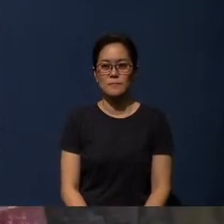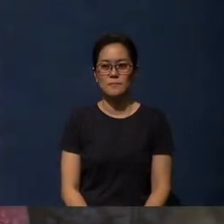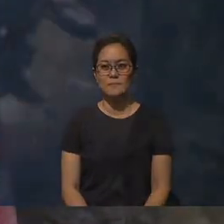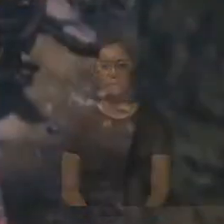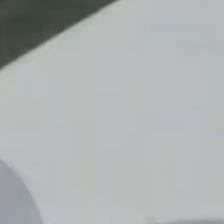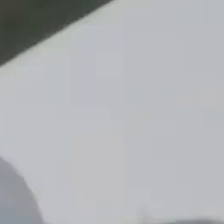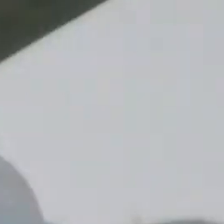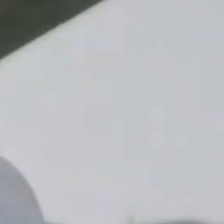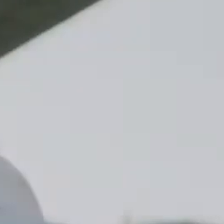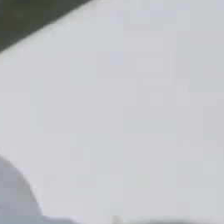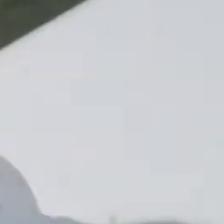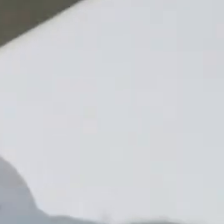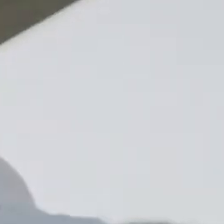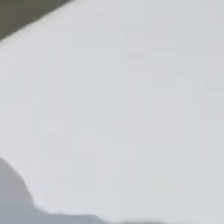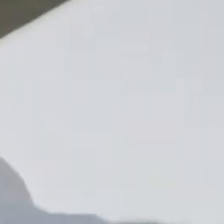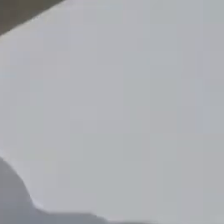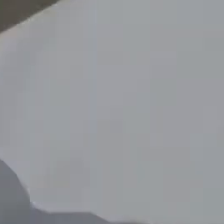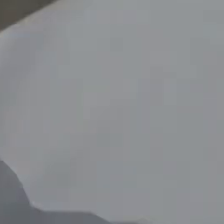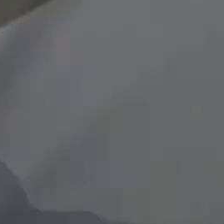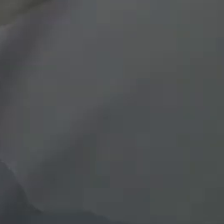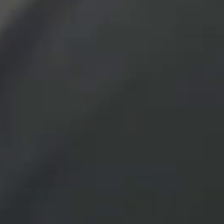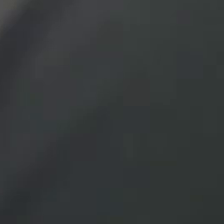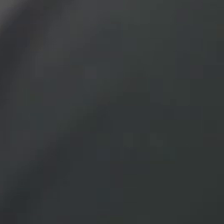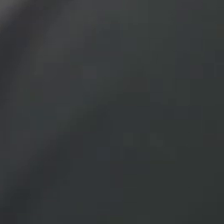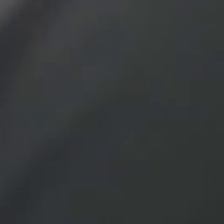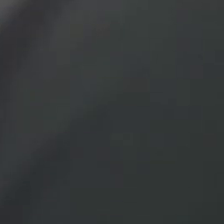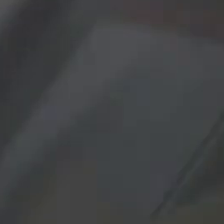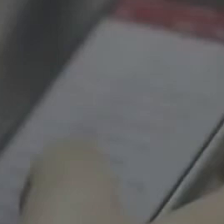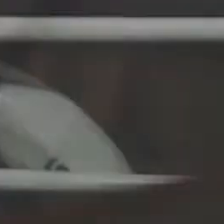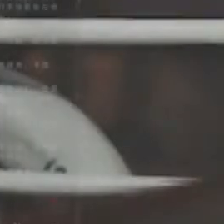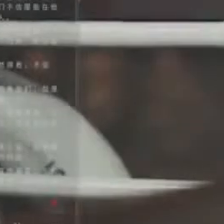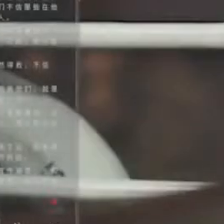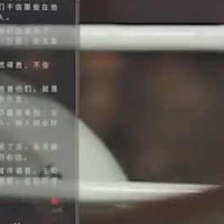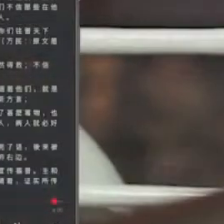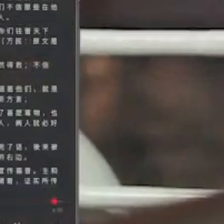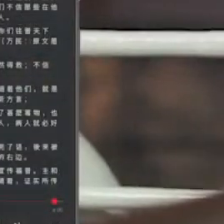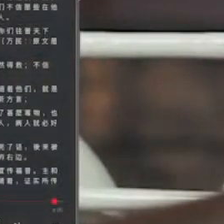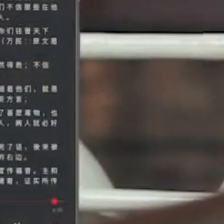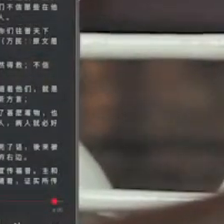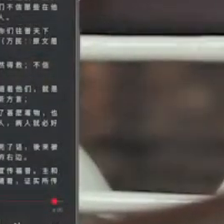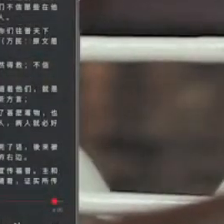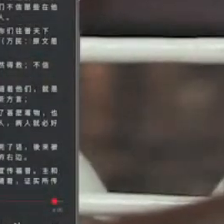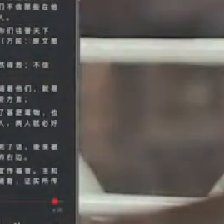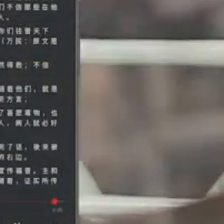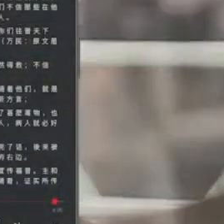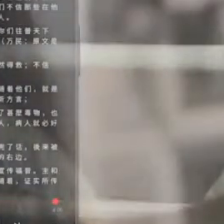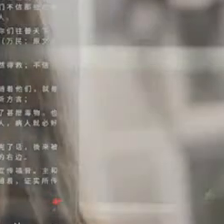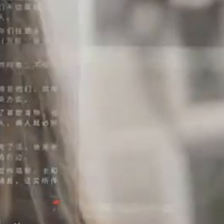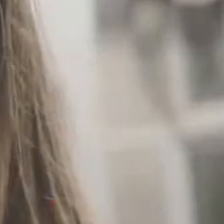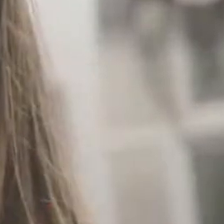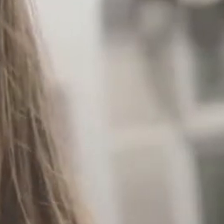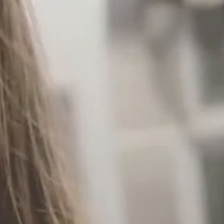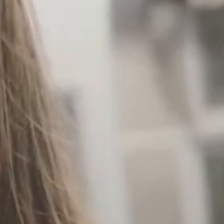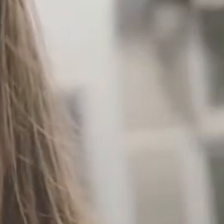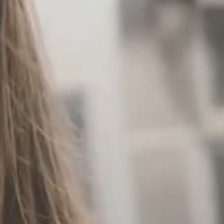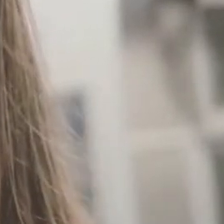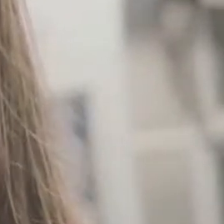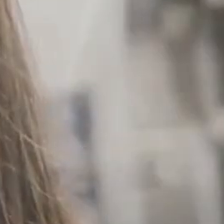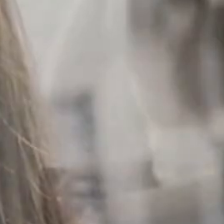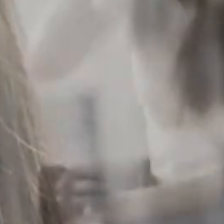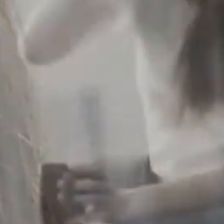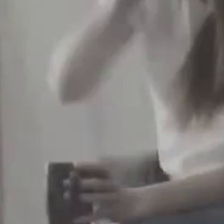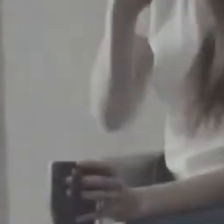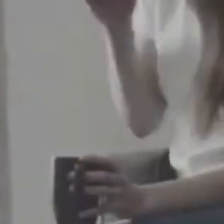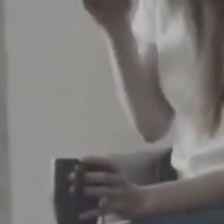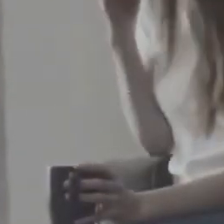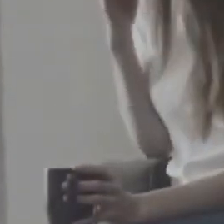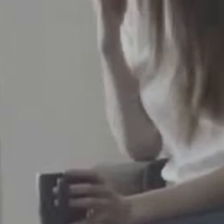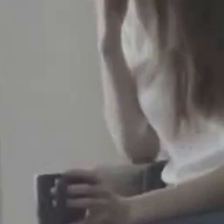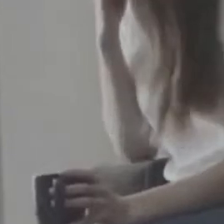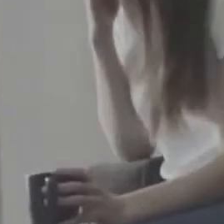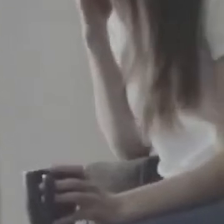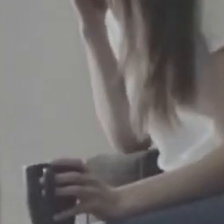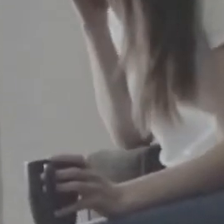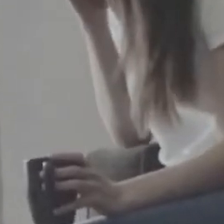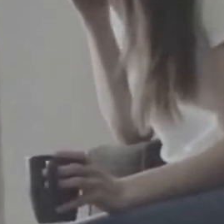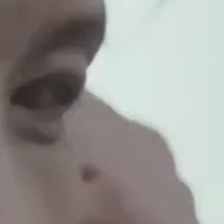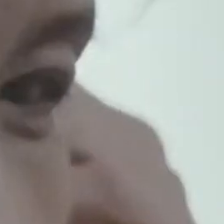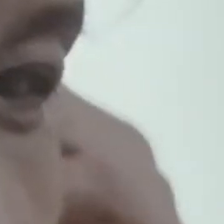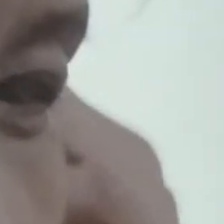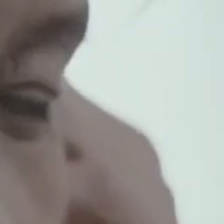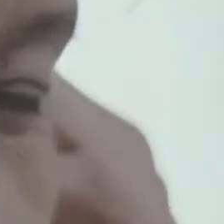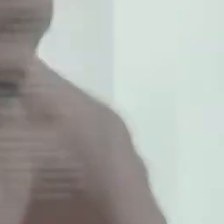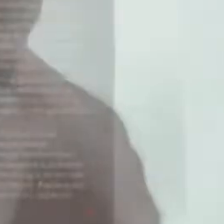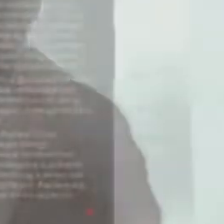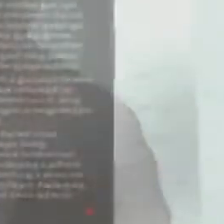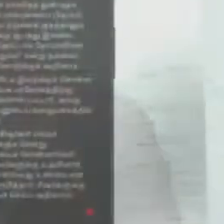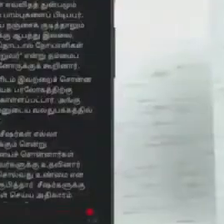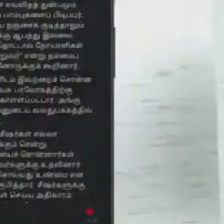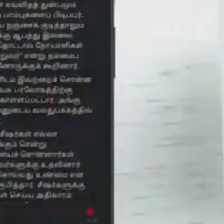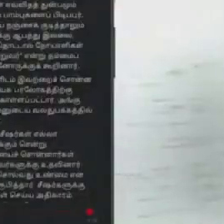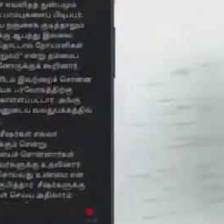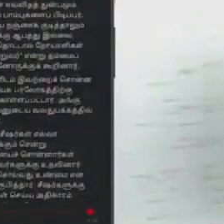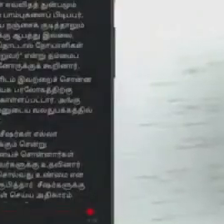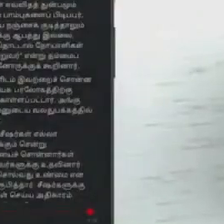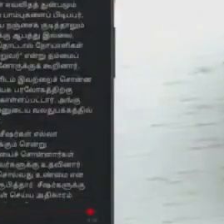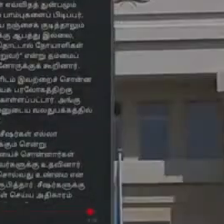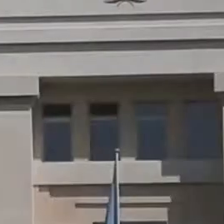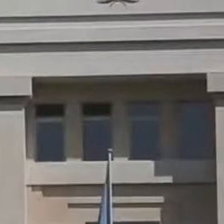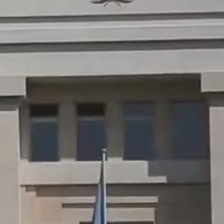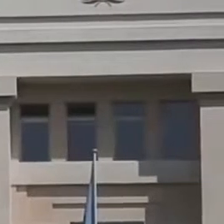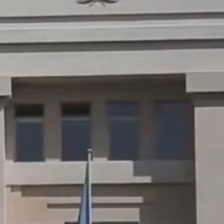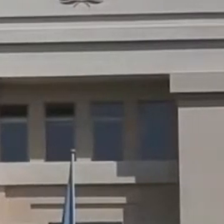[Audio reading in different languages]